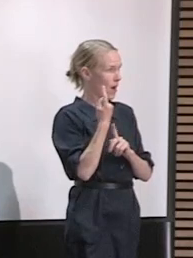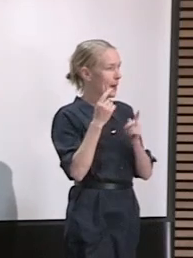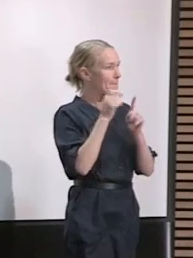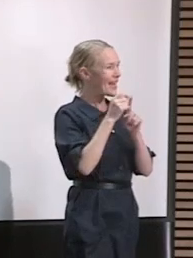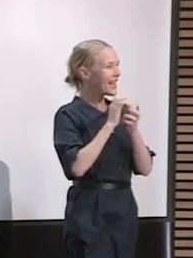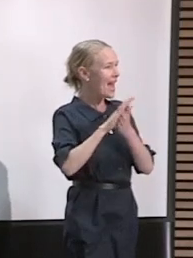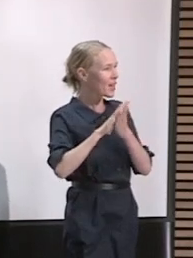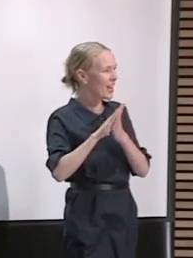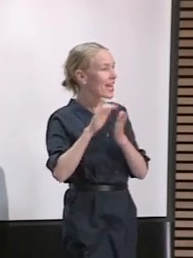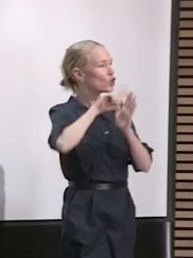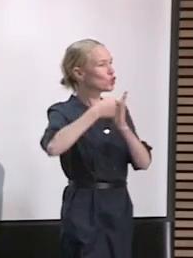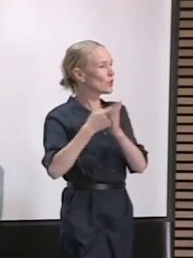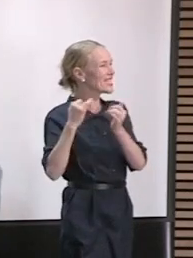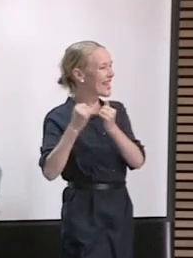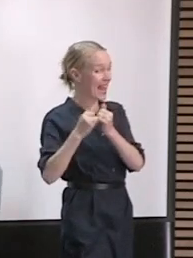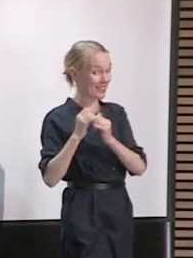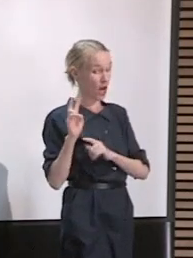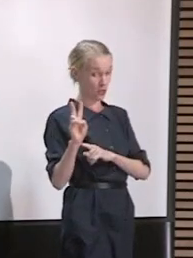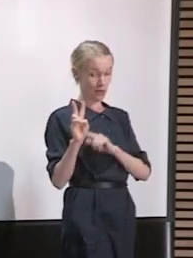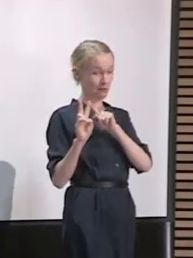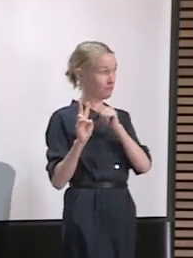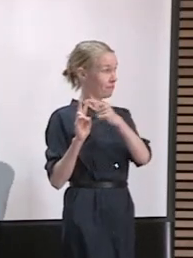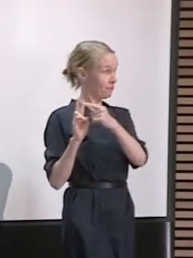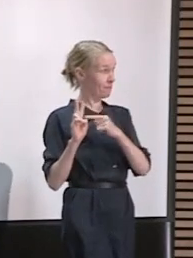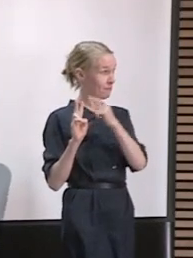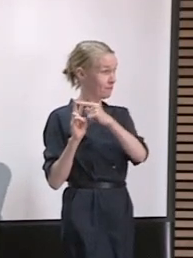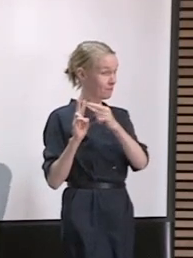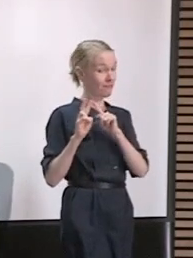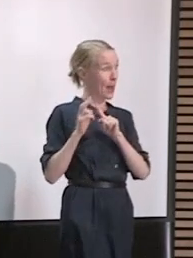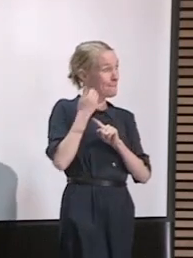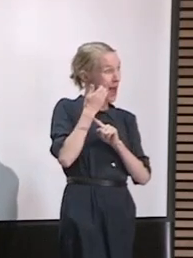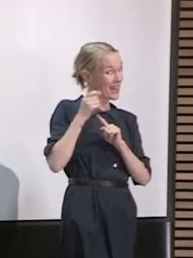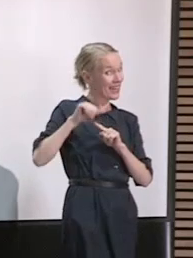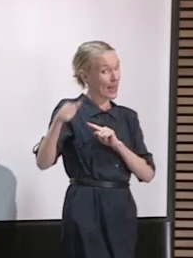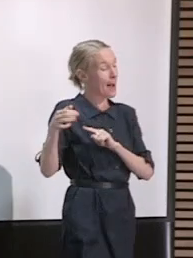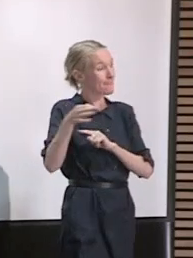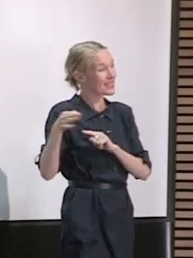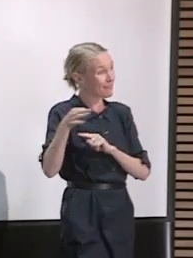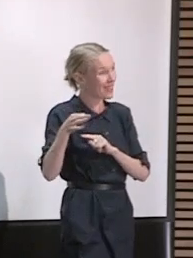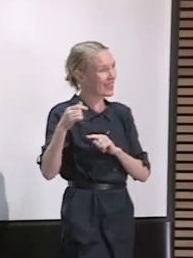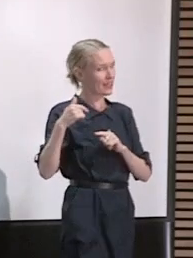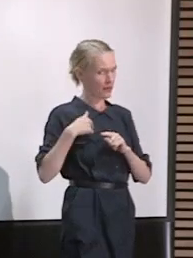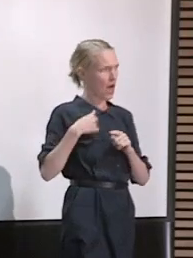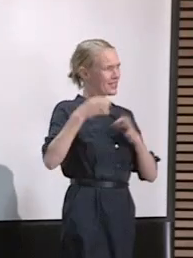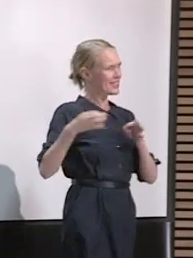associate ministers of health, Peeni Henare and Jenny Salesa,